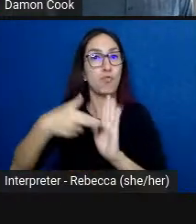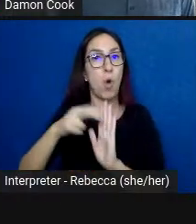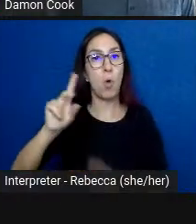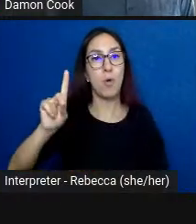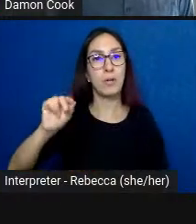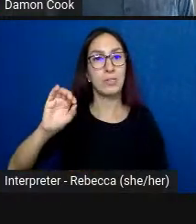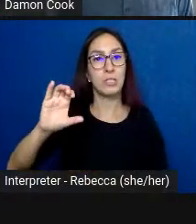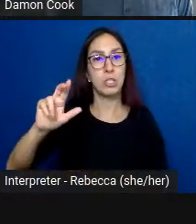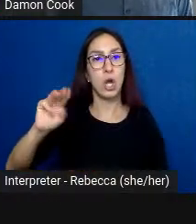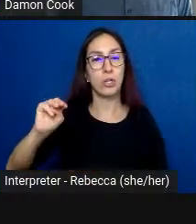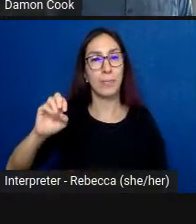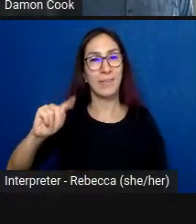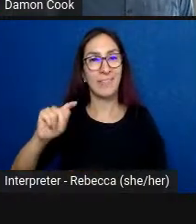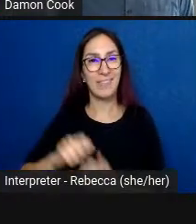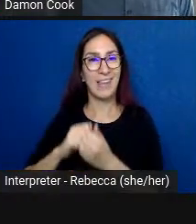and assigning it the role of document.